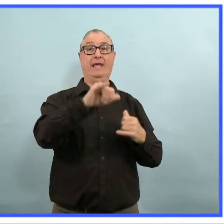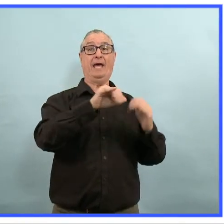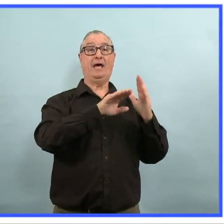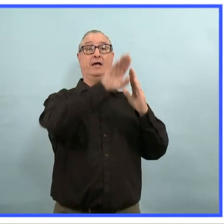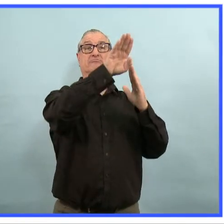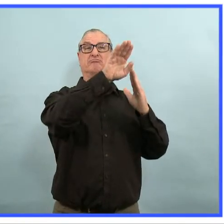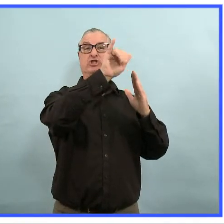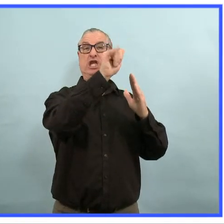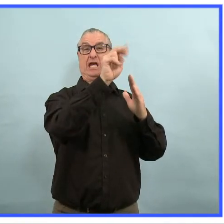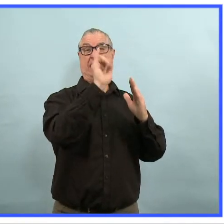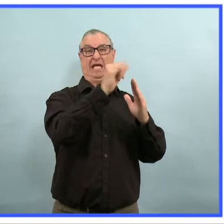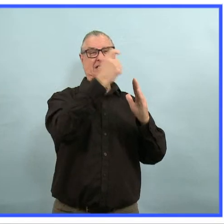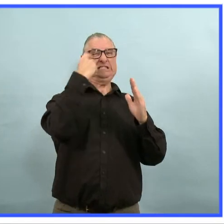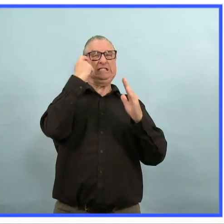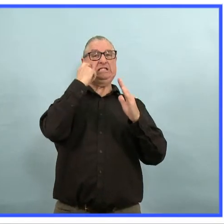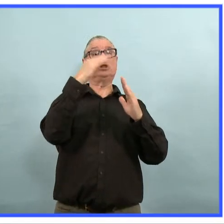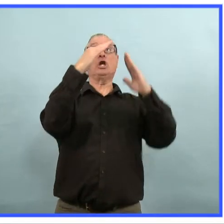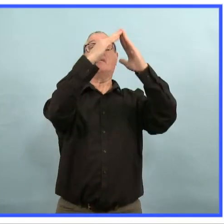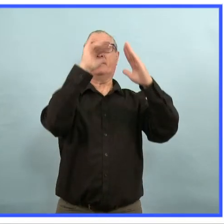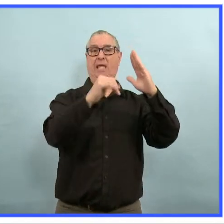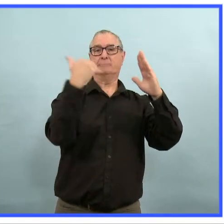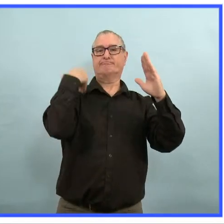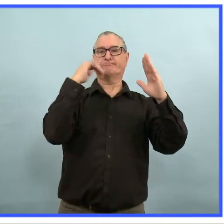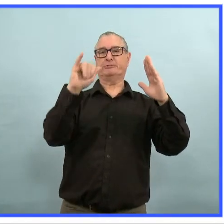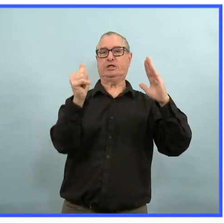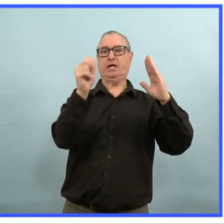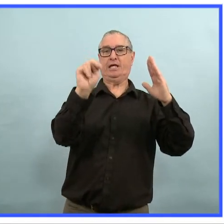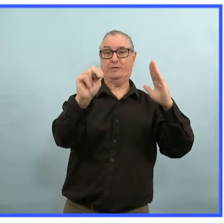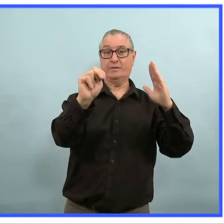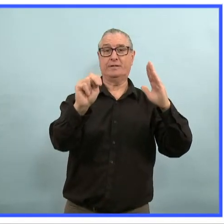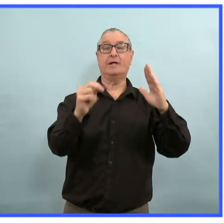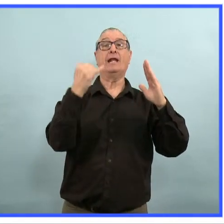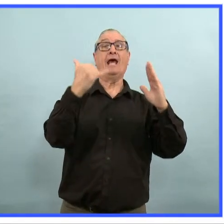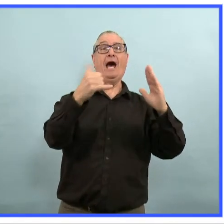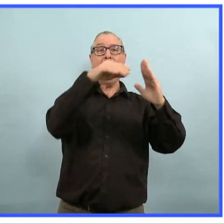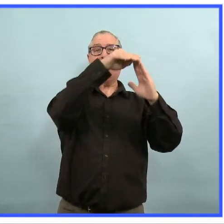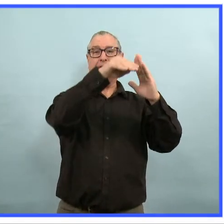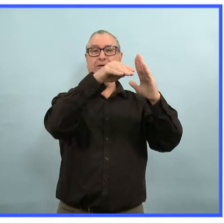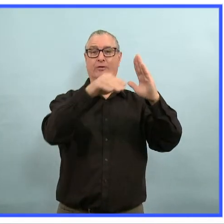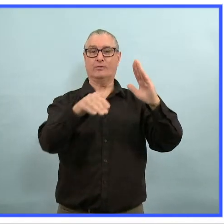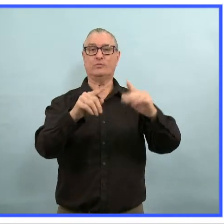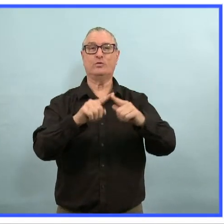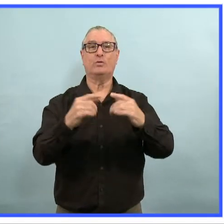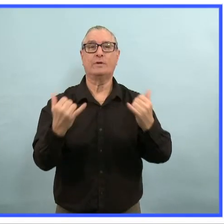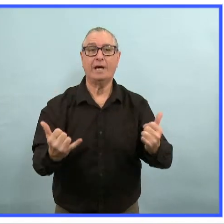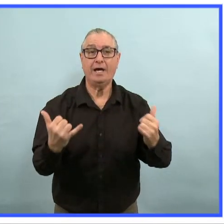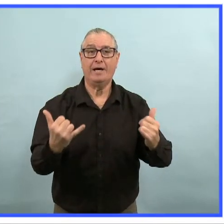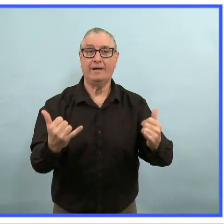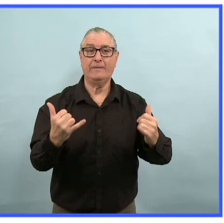continued downward trend uh moving uh moving forward if we move to the next slide we'll see